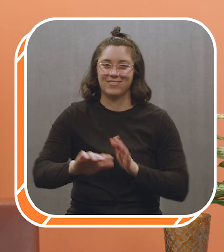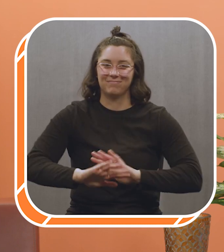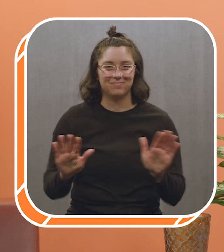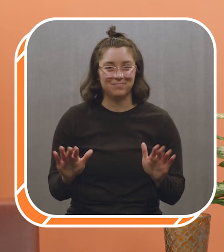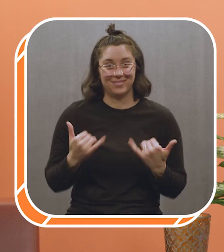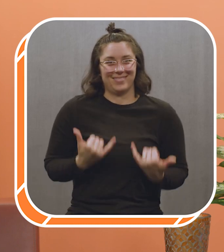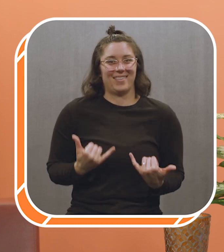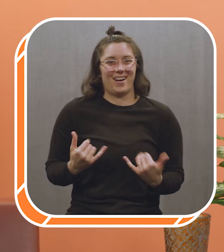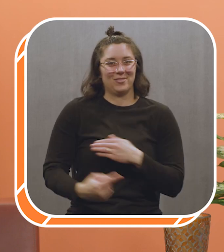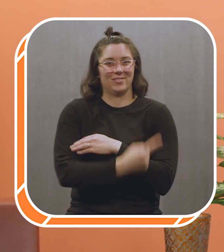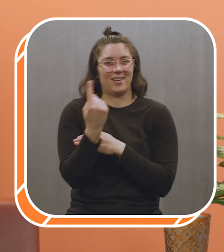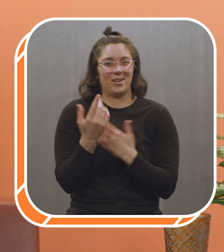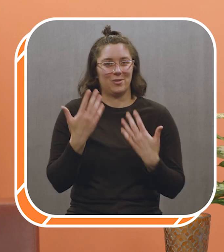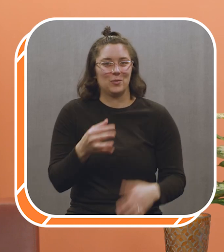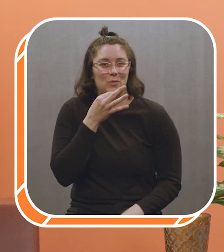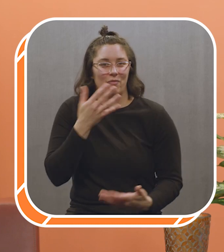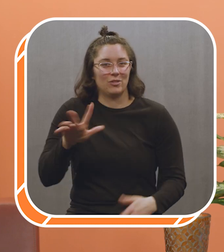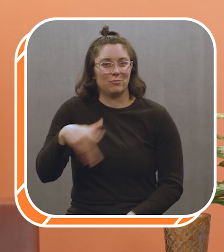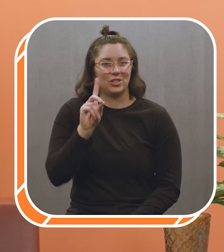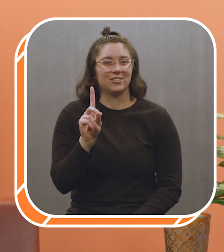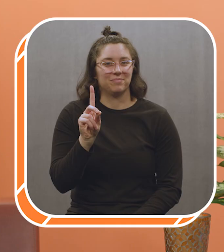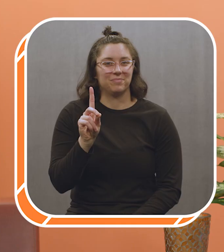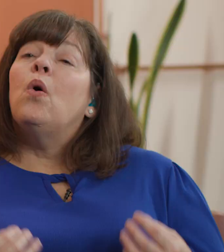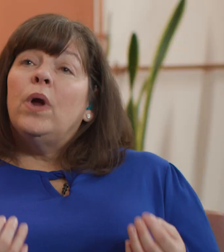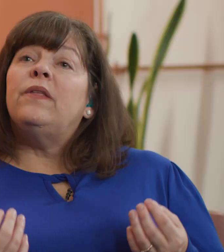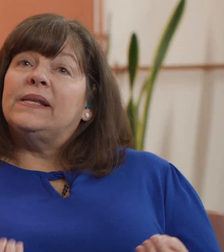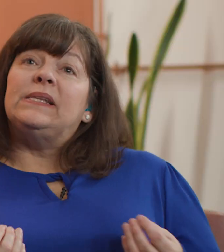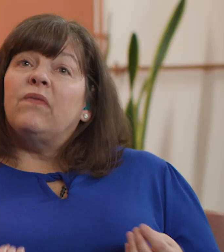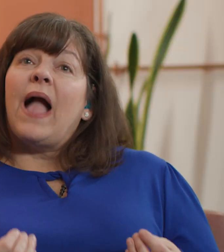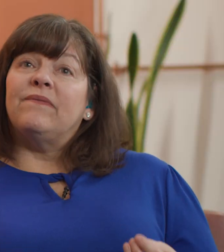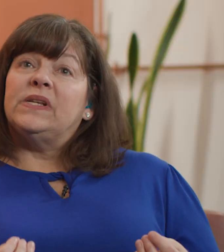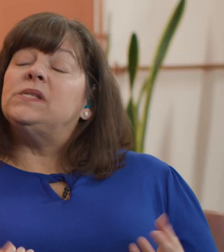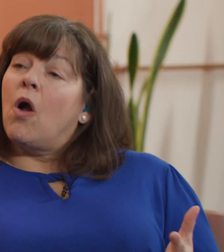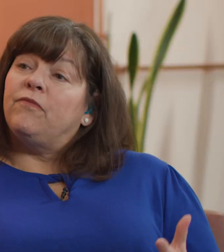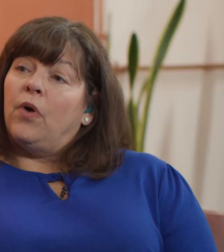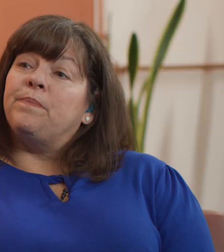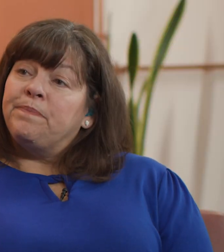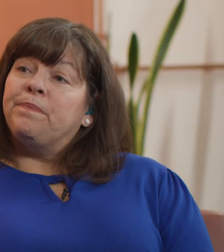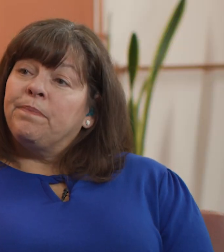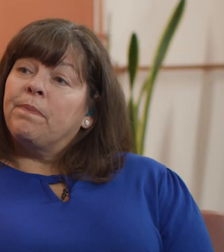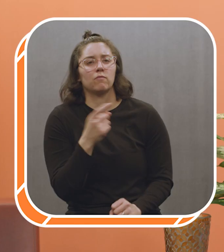And here I am. I'm almost done with my PhD. Where did that self-confidence come from?